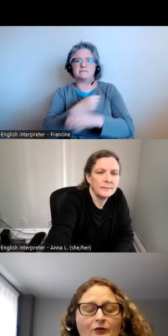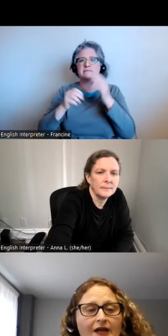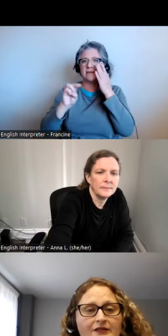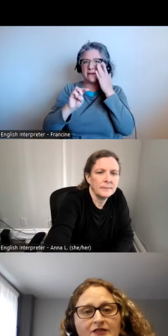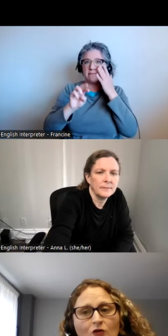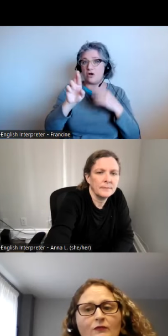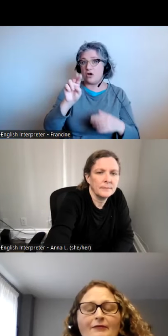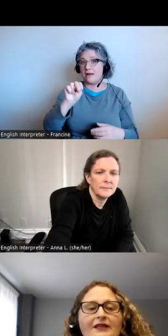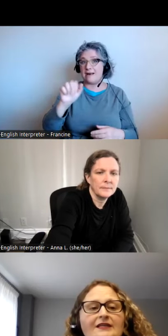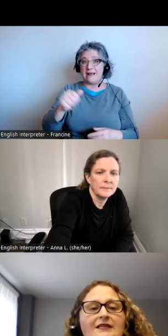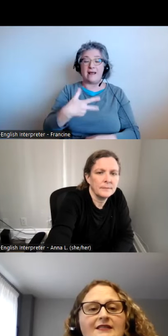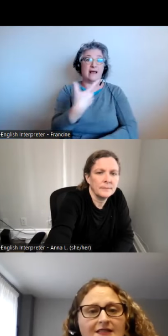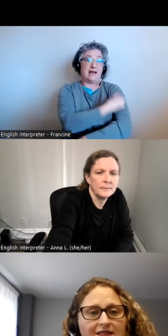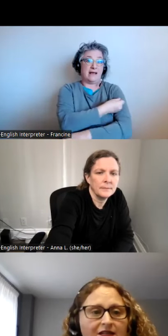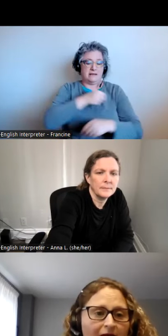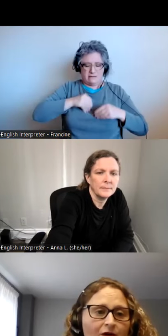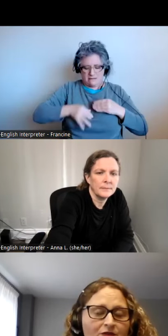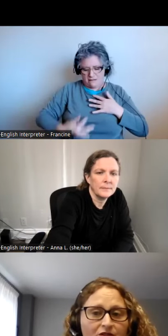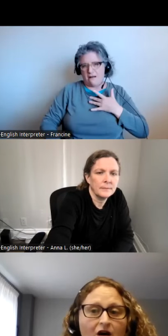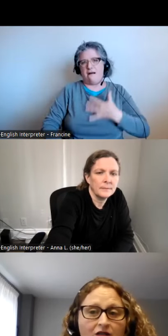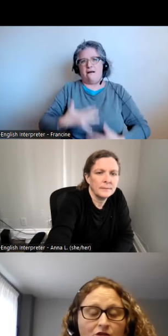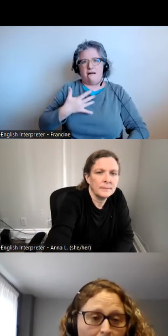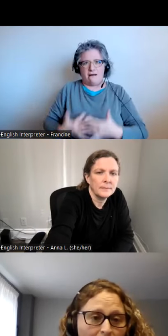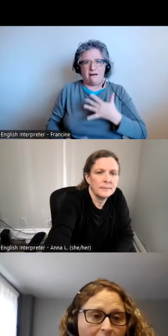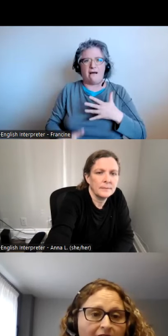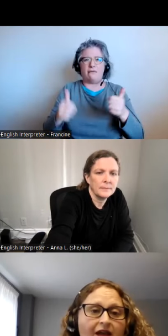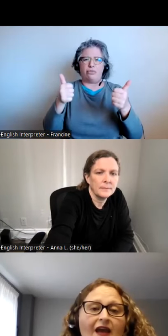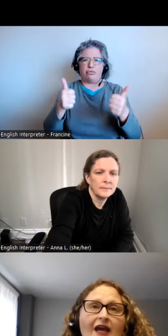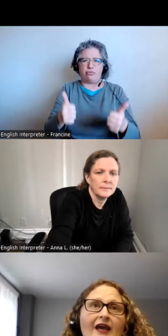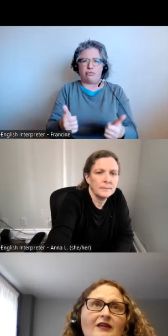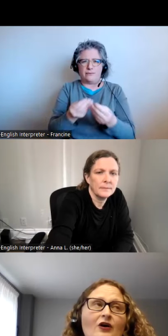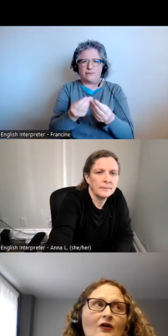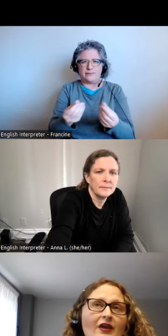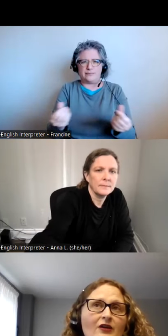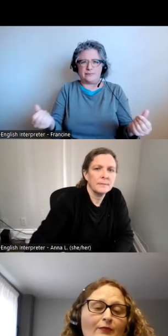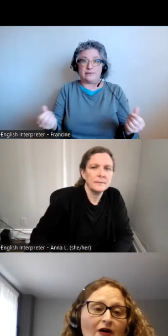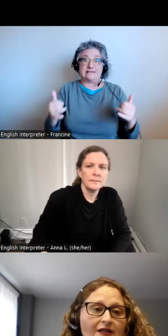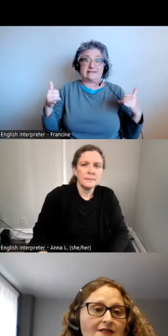following vaccination. The actual vaccine, so for the